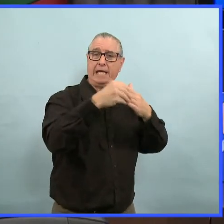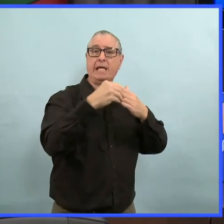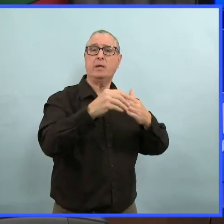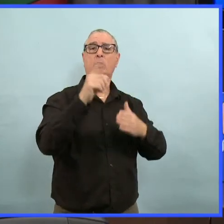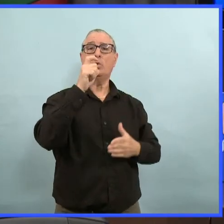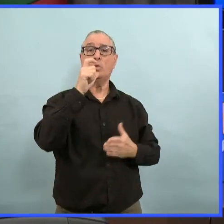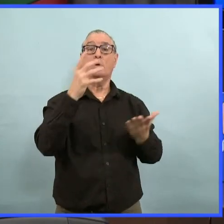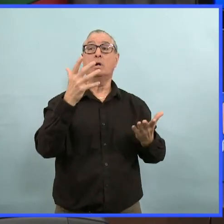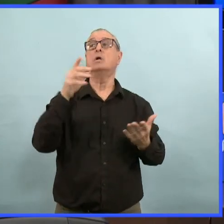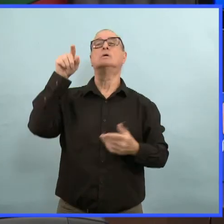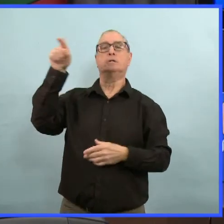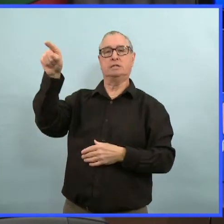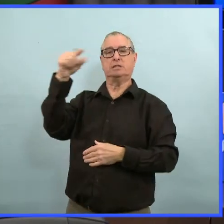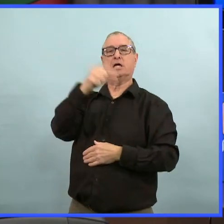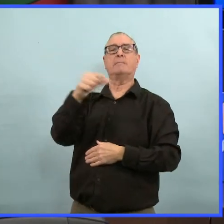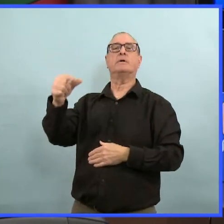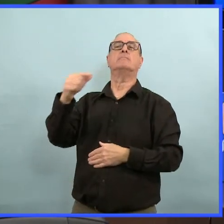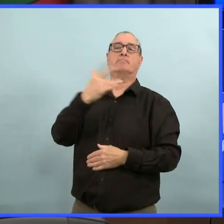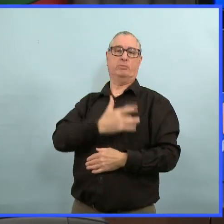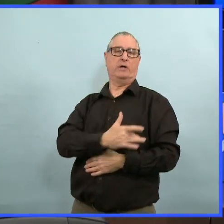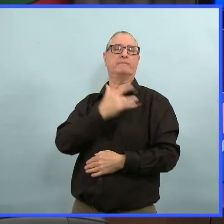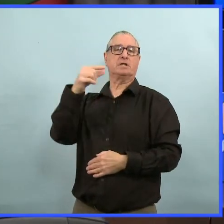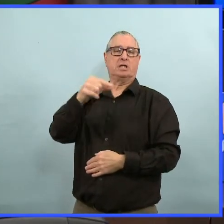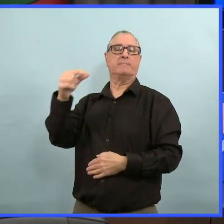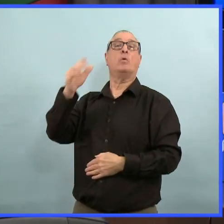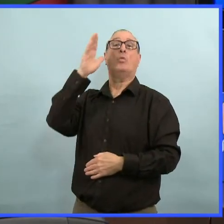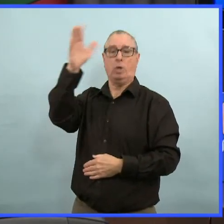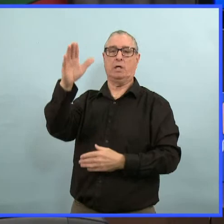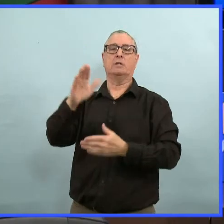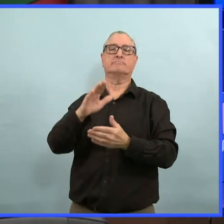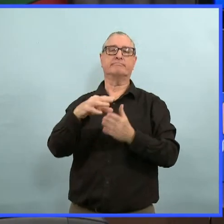but we do have a plan for reducing the number of critical care beds there are